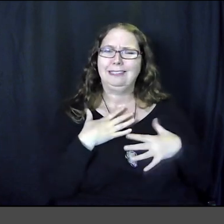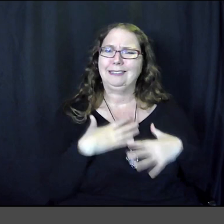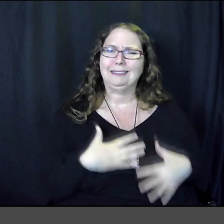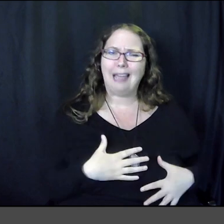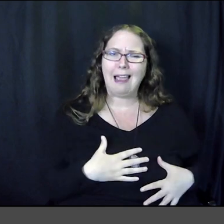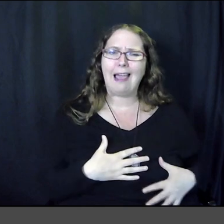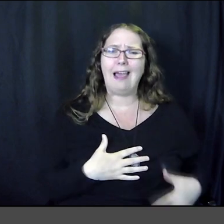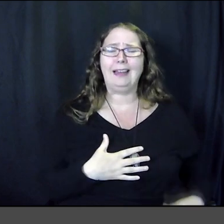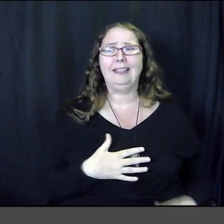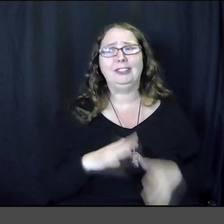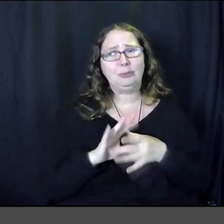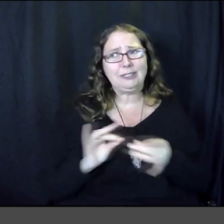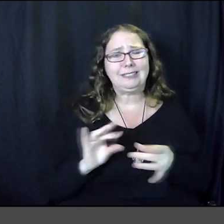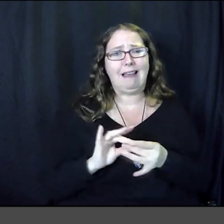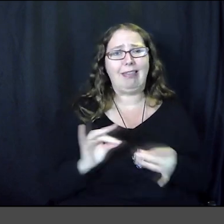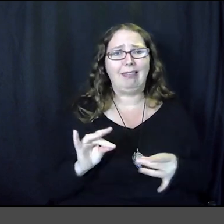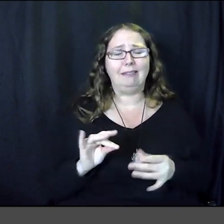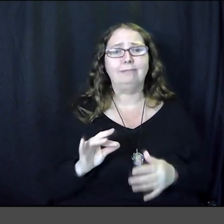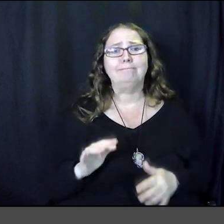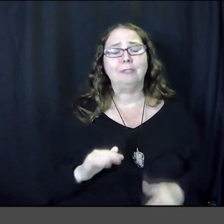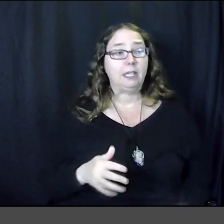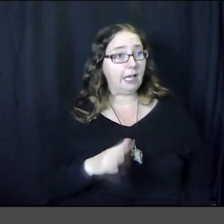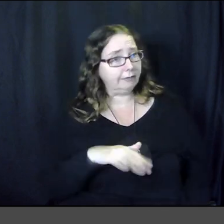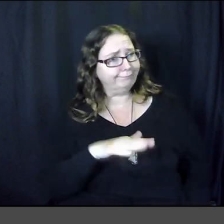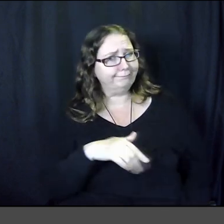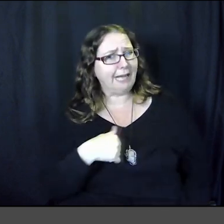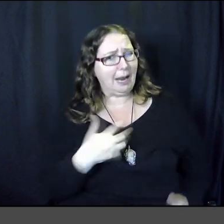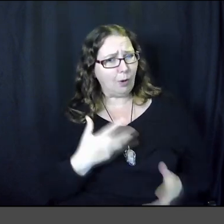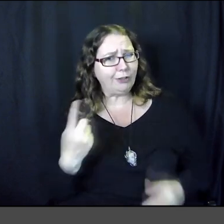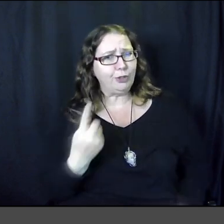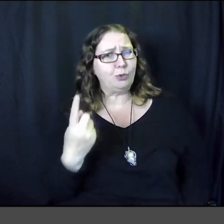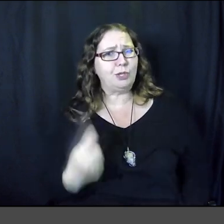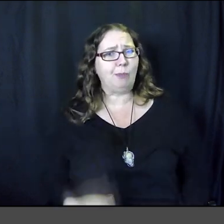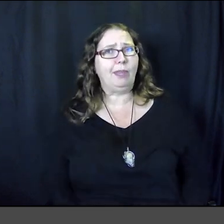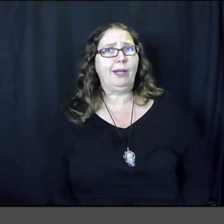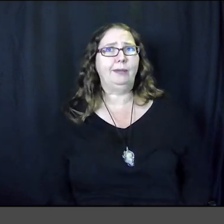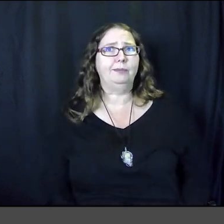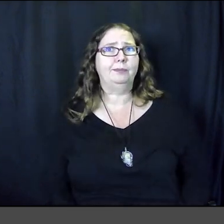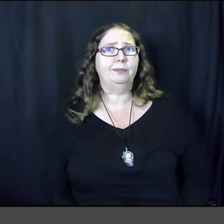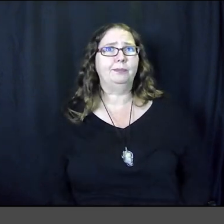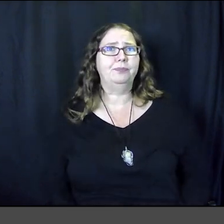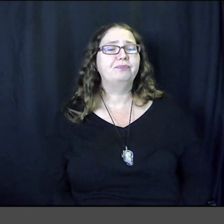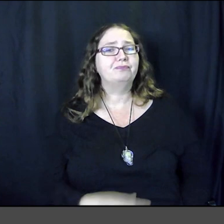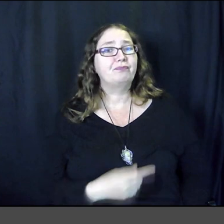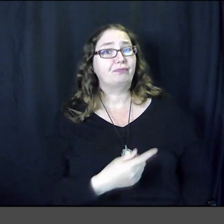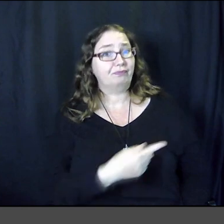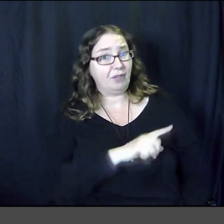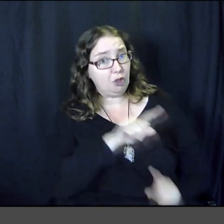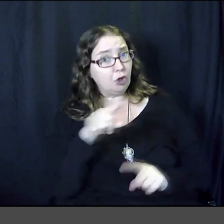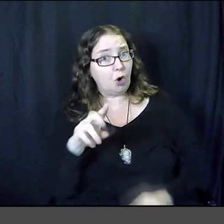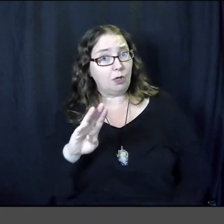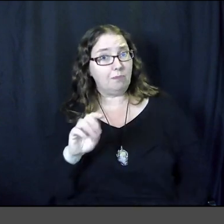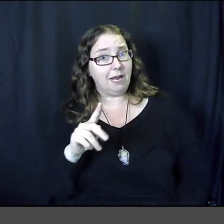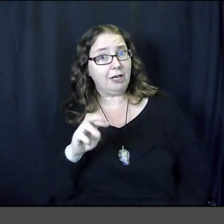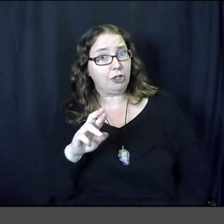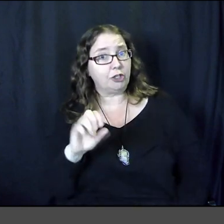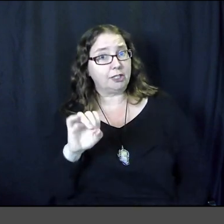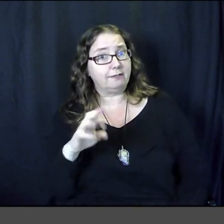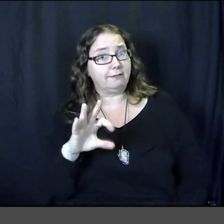AND I SAID, WELL, I WANT TO DO SOMETHING. WE WERE IN BAKERSFIELD AND SHE WAS GIVEN A SCHOLARSHIP, SCHOLARSHIPS TO YOUTH,